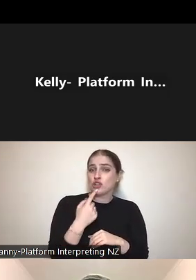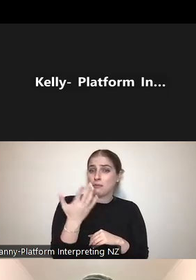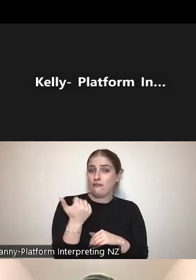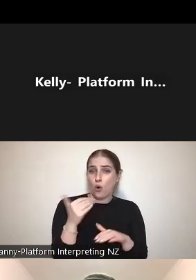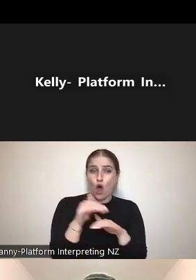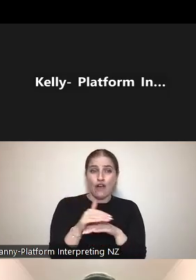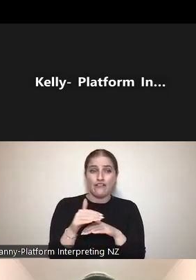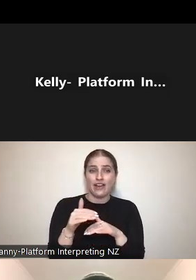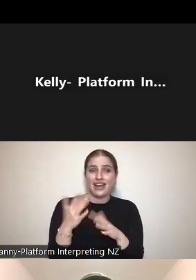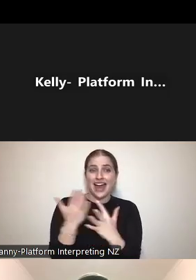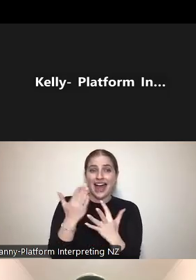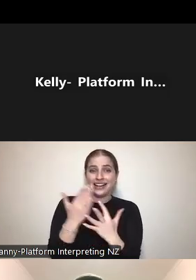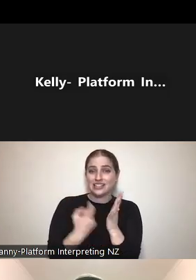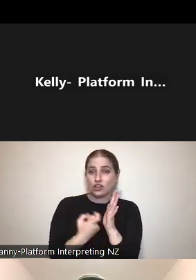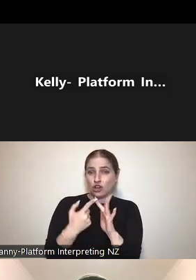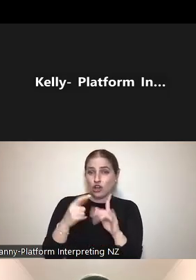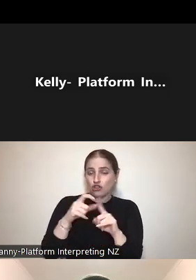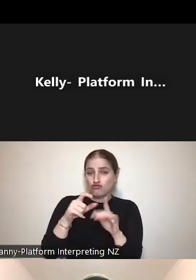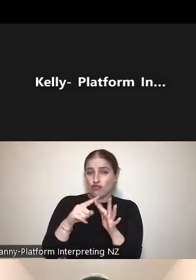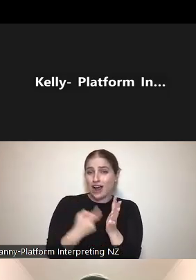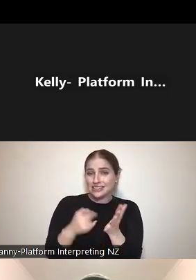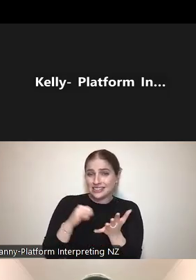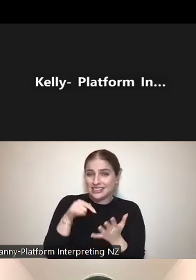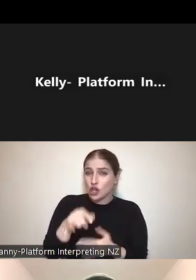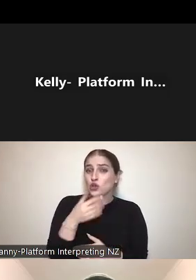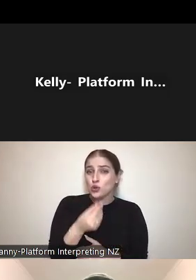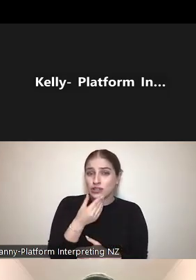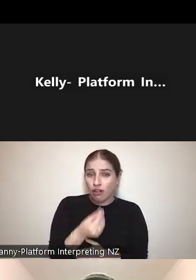talk about a lot in Taha Hotu, and those are the ways that Deaf and